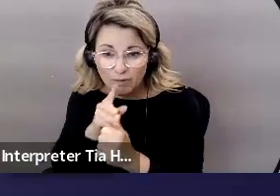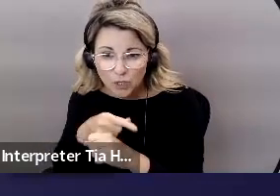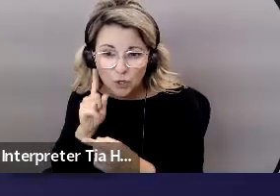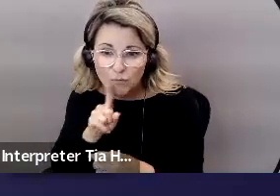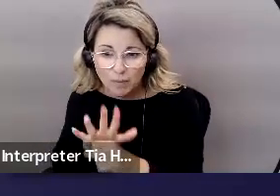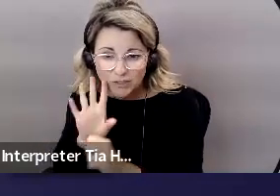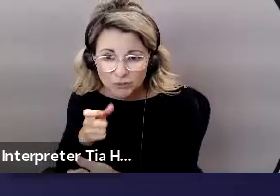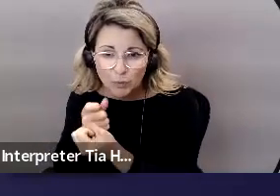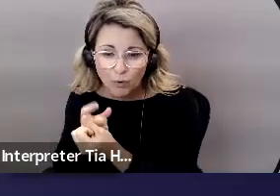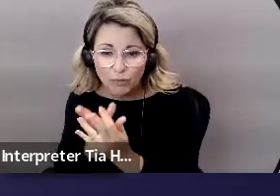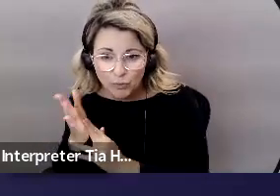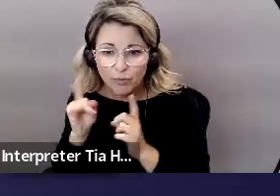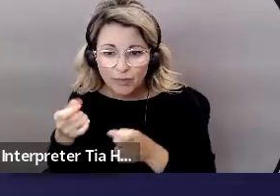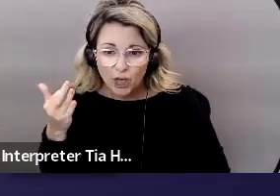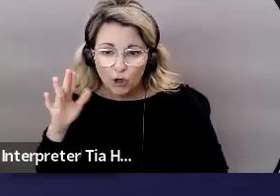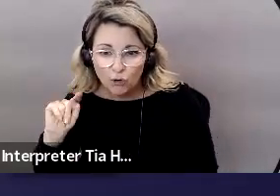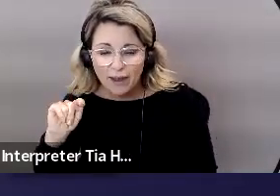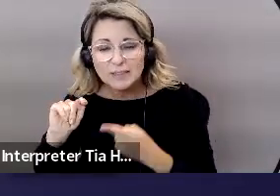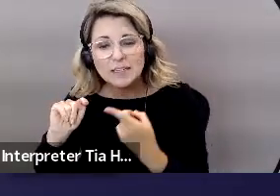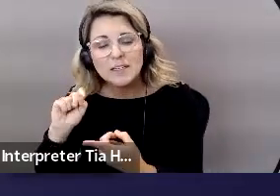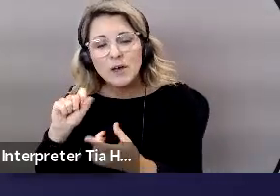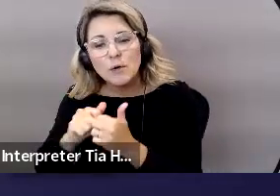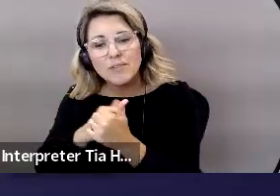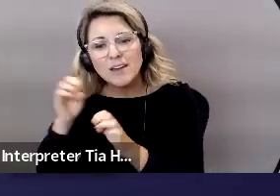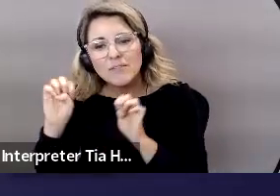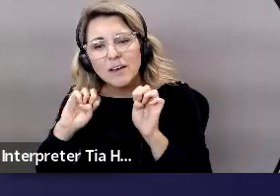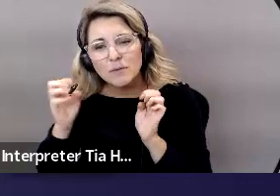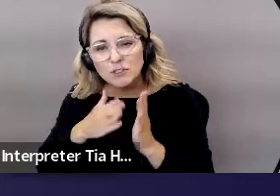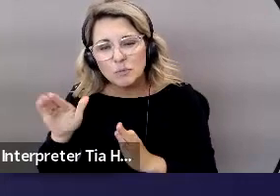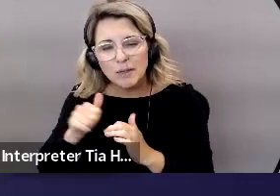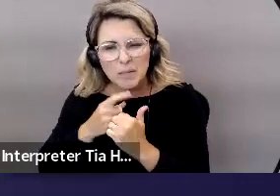and might be included in your evaluation plan and how you're going to look at that. The logic model